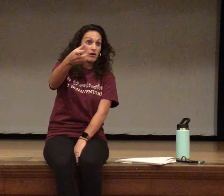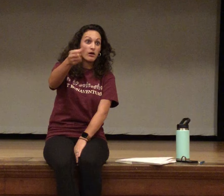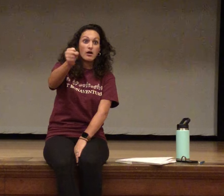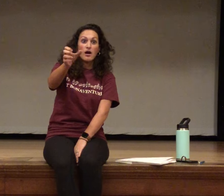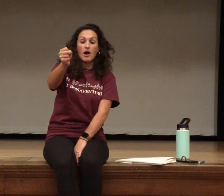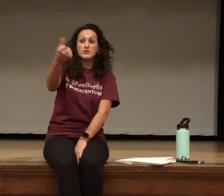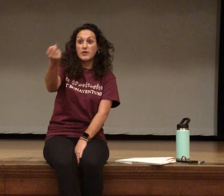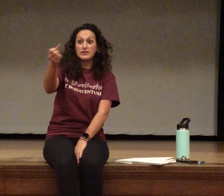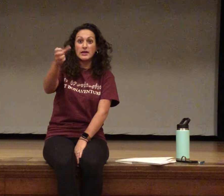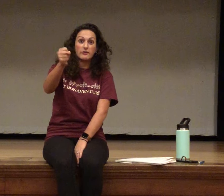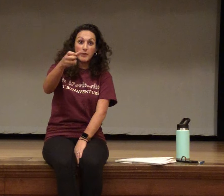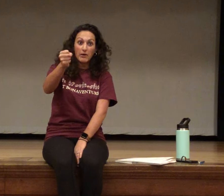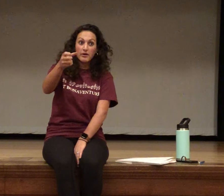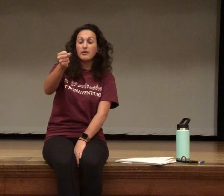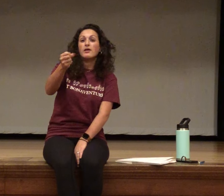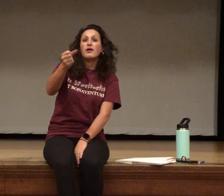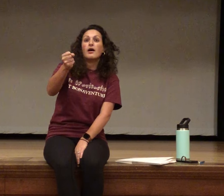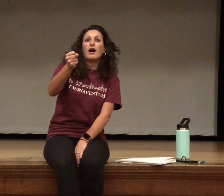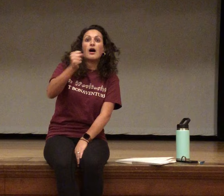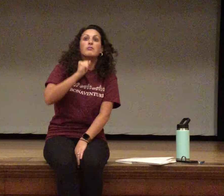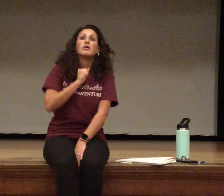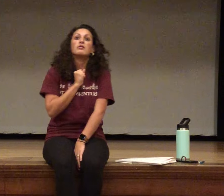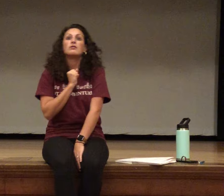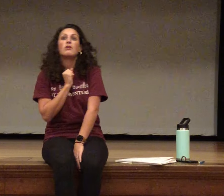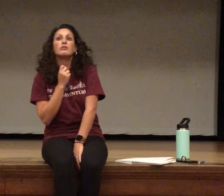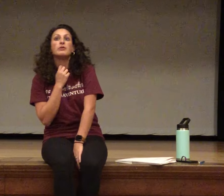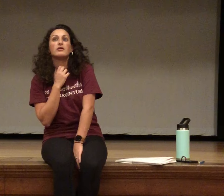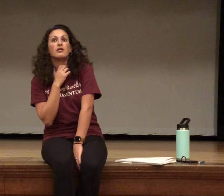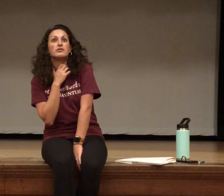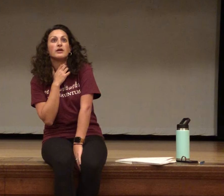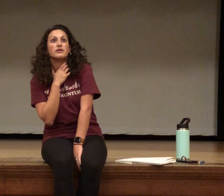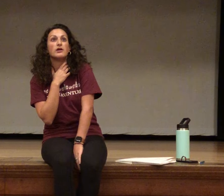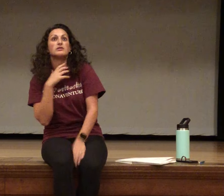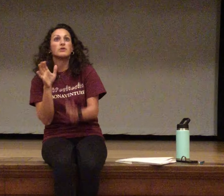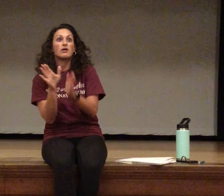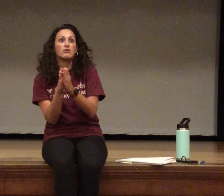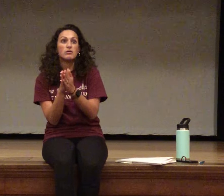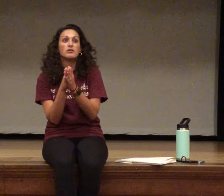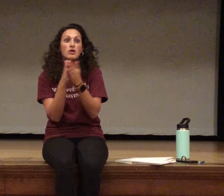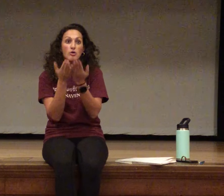that utter um so that's a sign for milk um what would be another sign that you guys would know